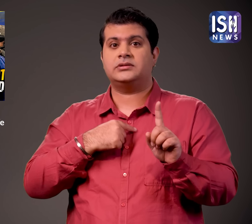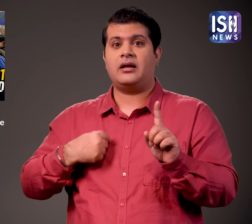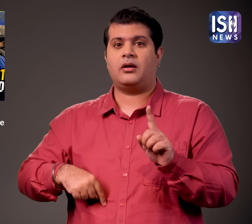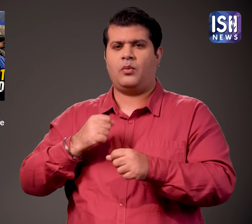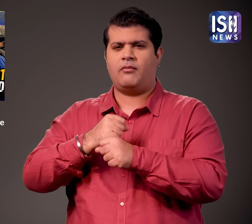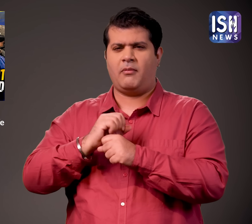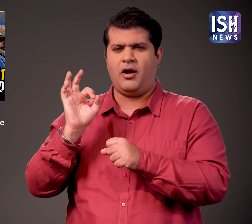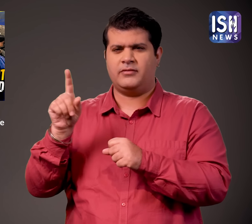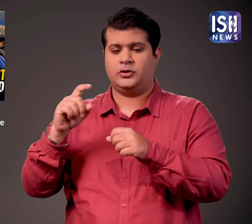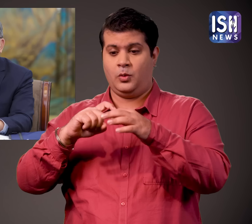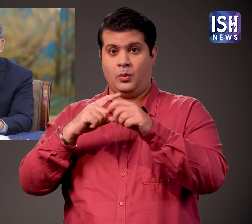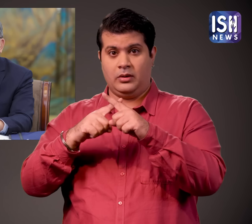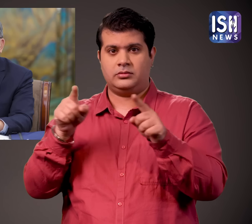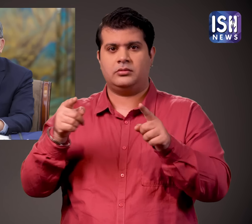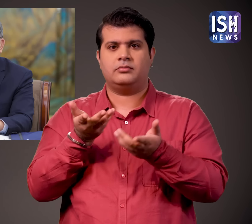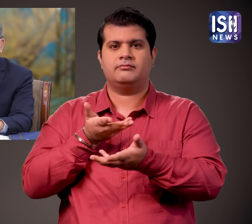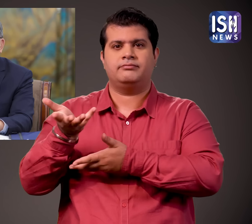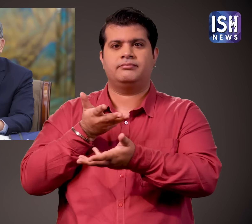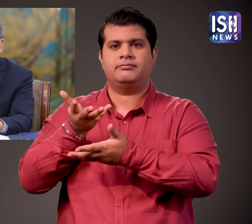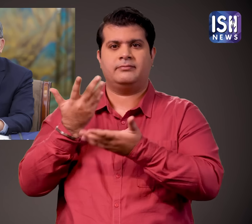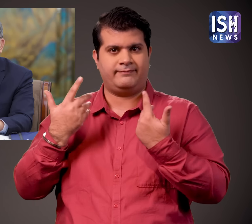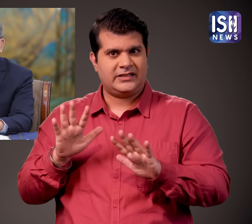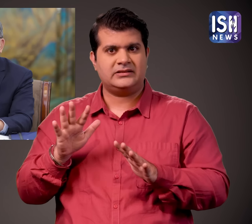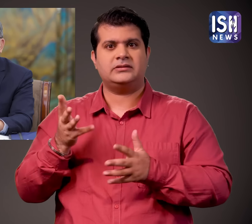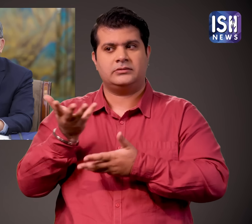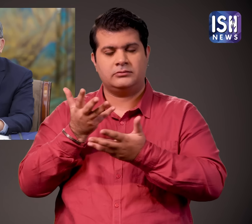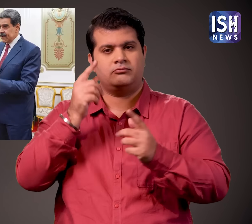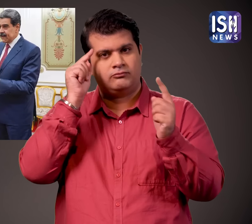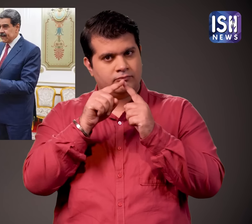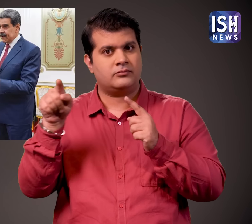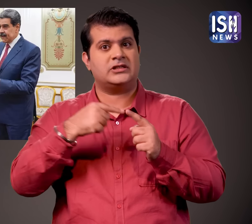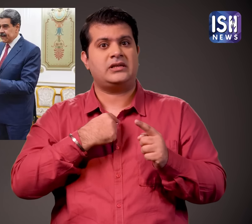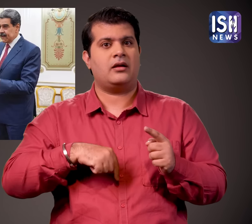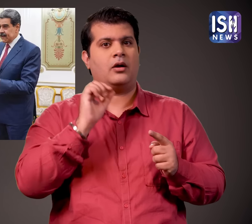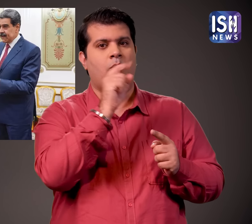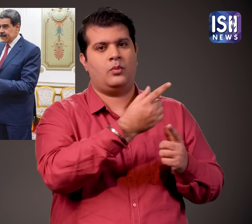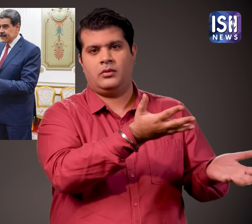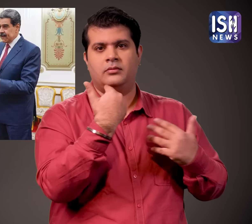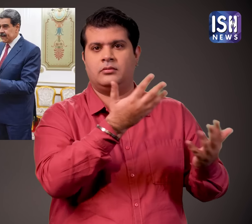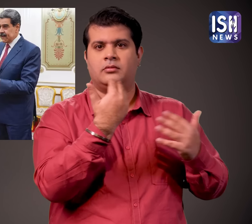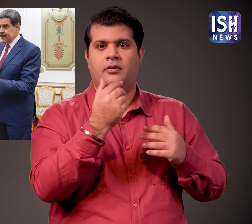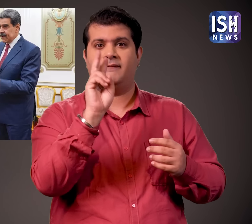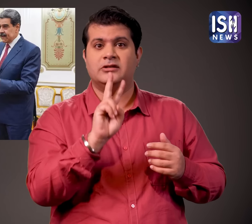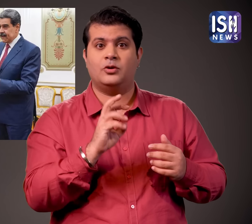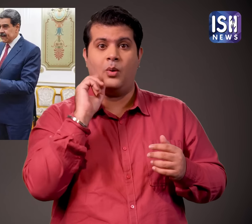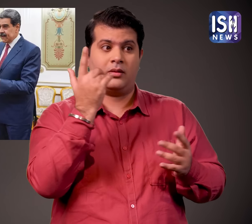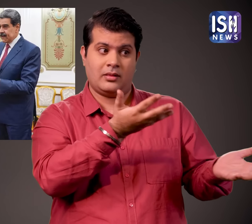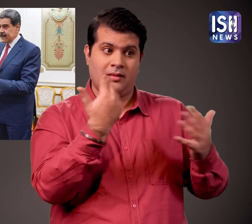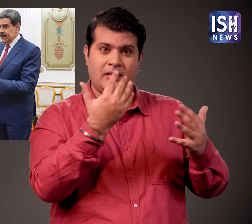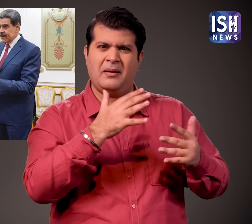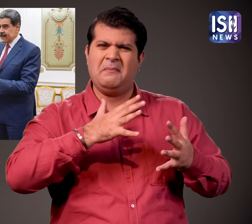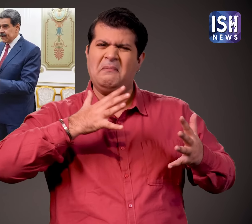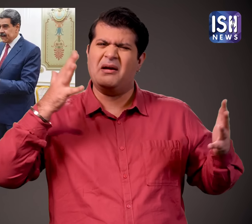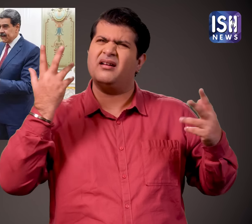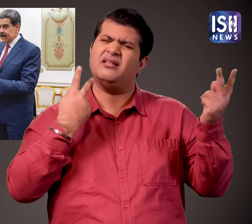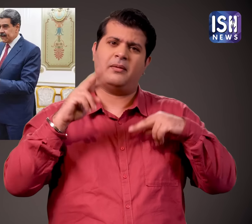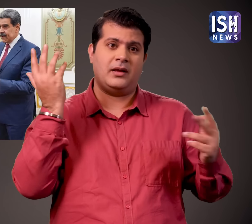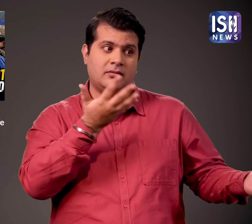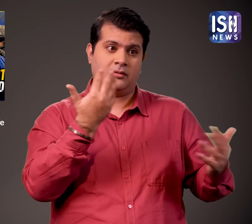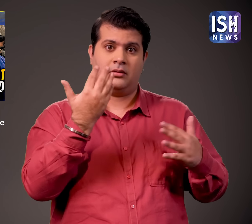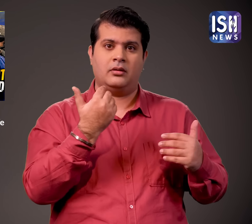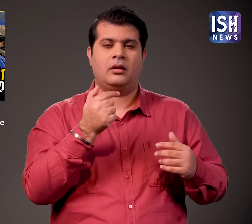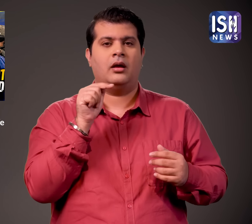had met a Chinese government official, Qiu Xiaoqi and China being the biggest buyer of Venezuelan oil, has placed an order.